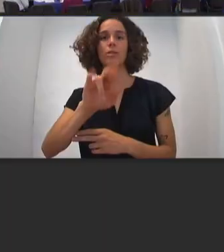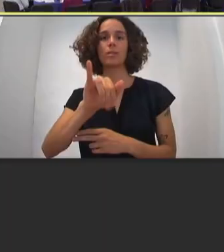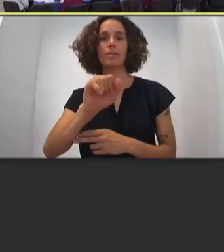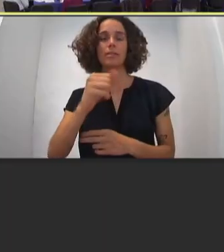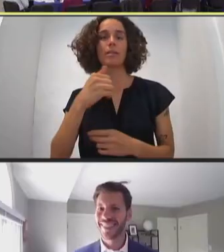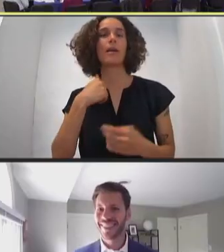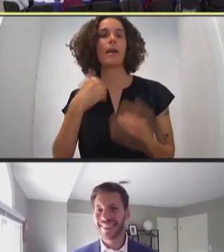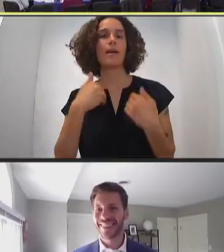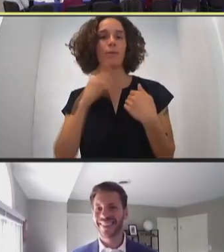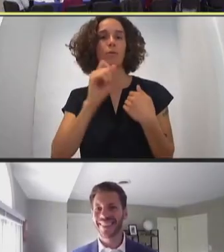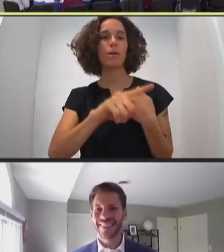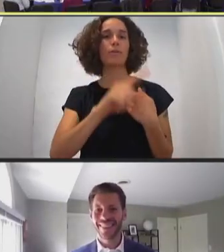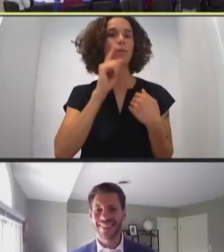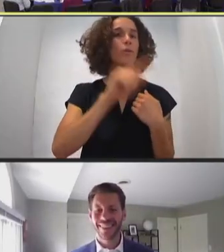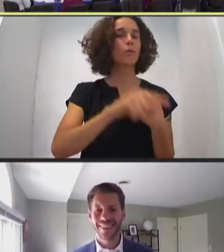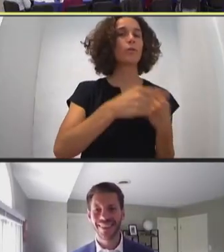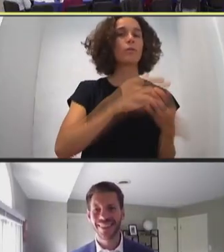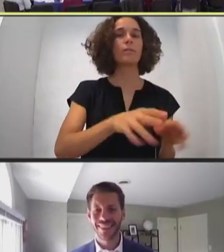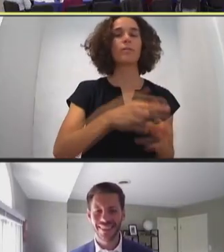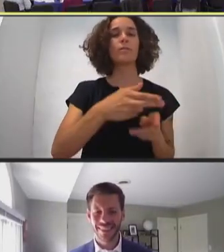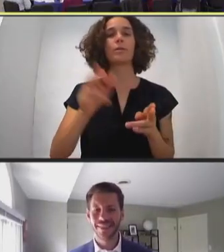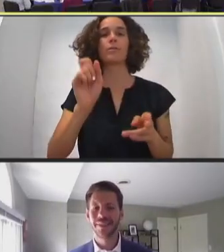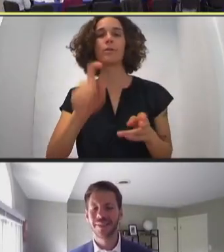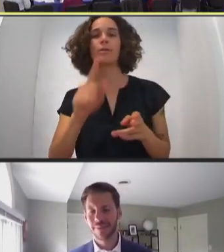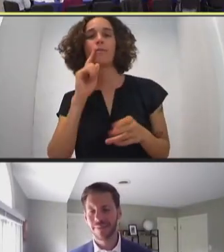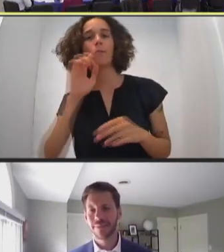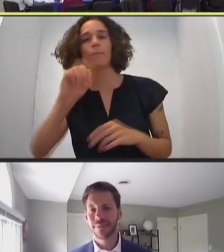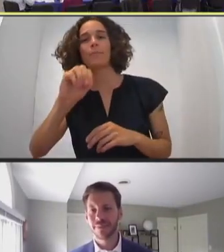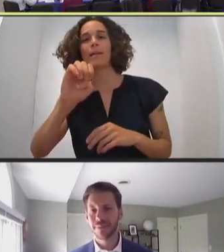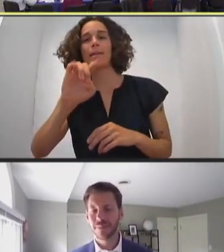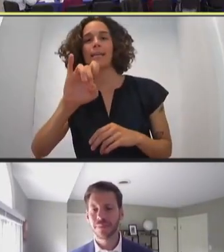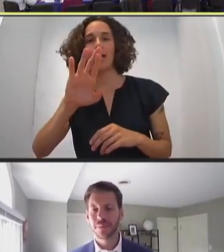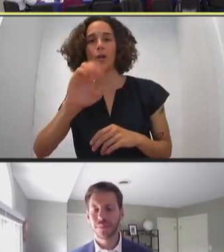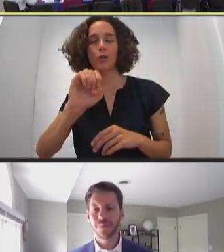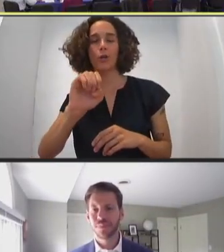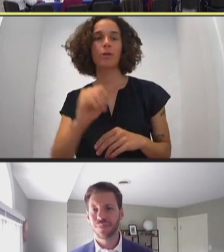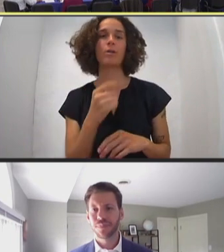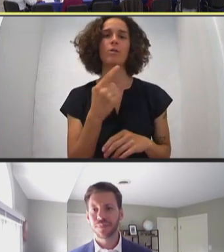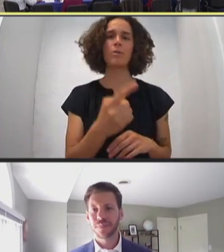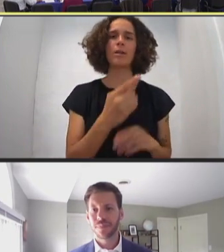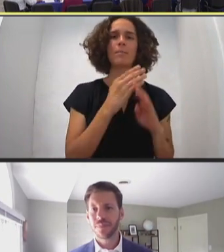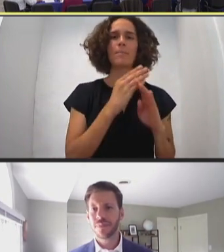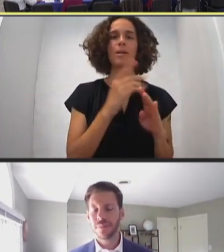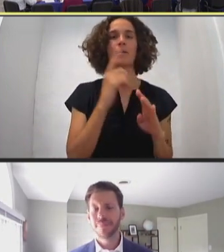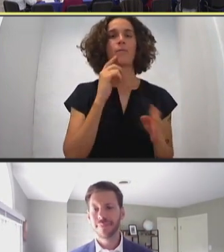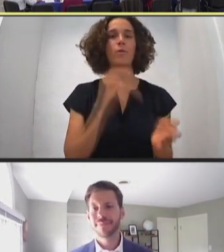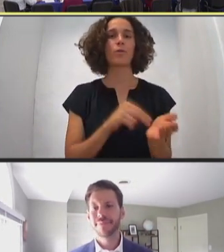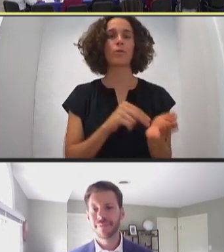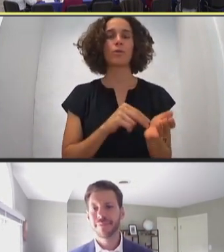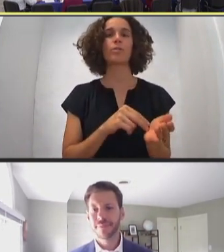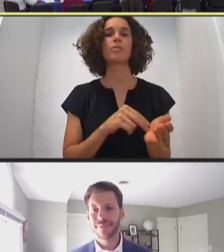have a quick question for Medicare. So, one of the barriers to nirsevimab administration at the